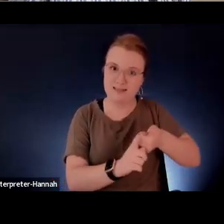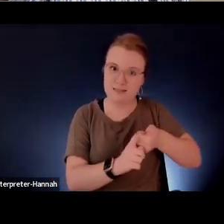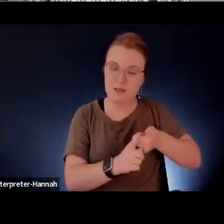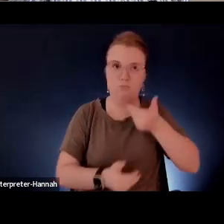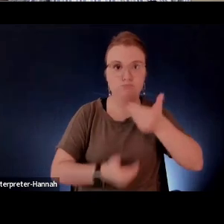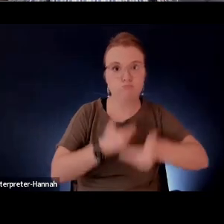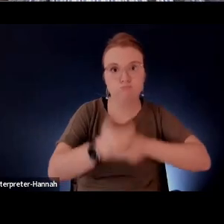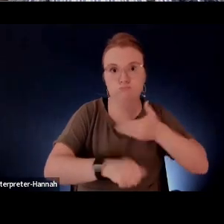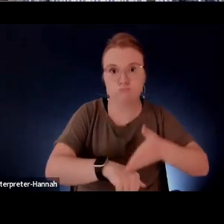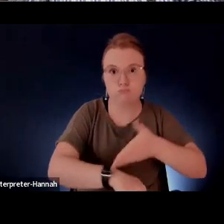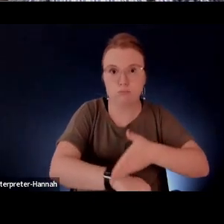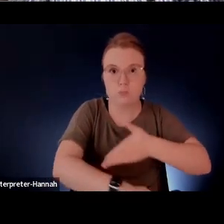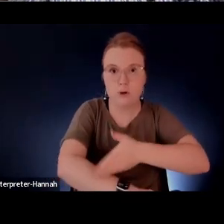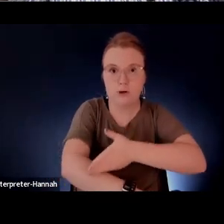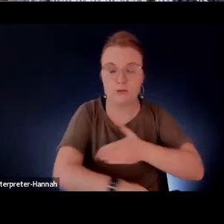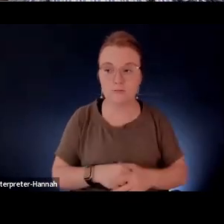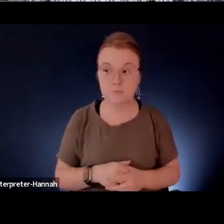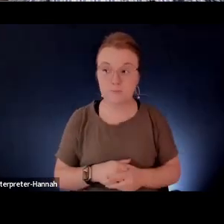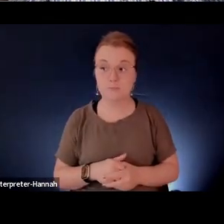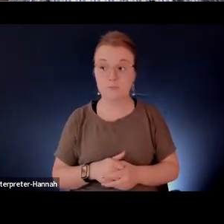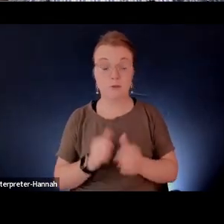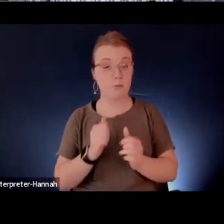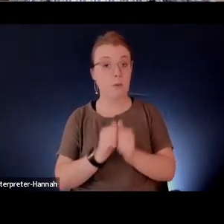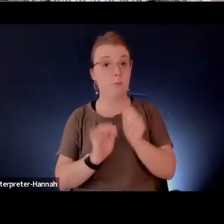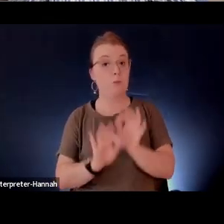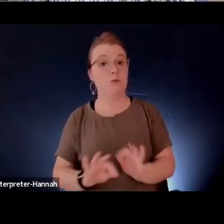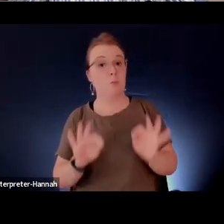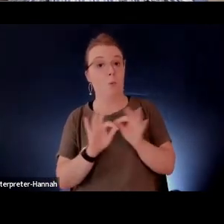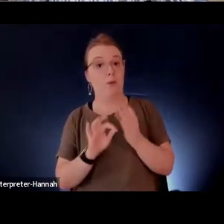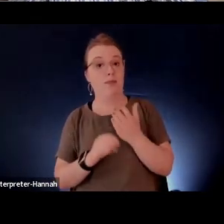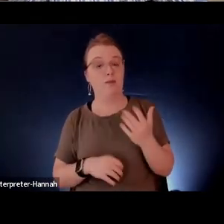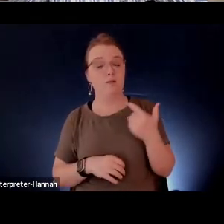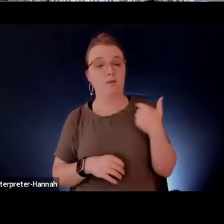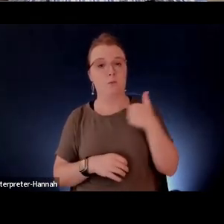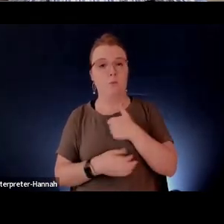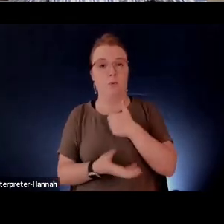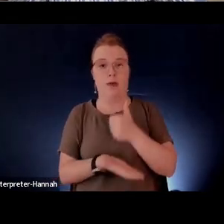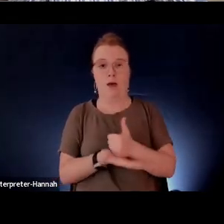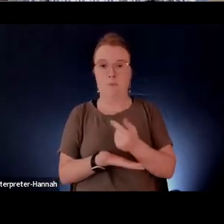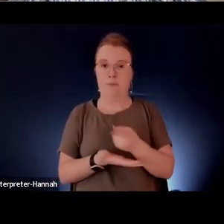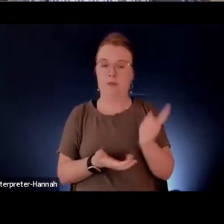But the most important thing is, is that we're helping them cope with failure.